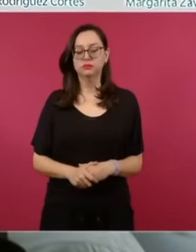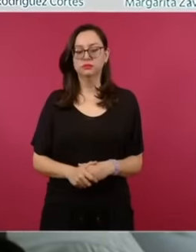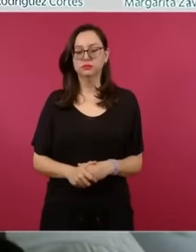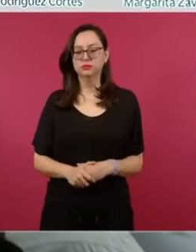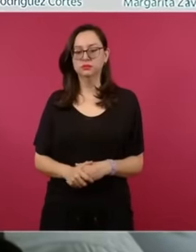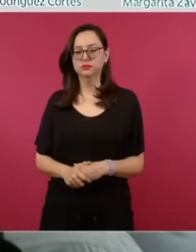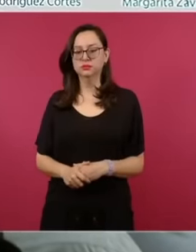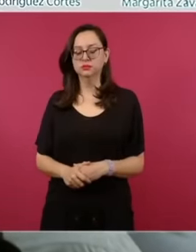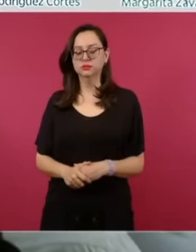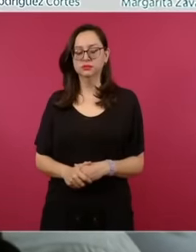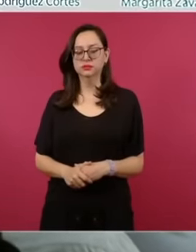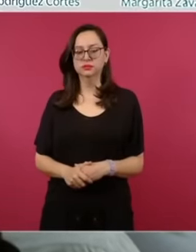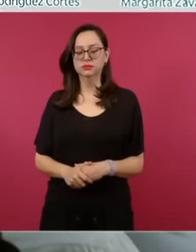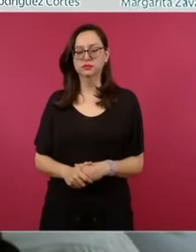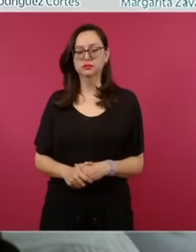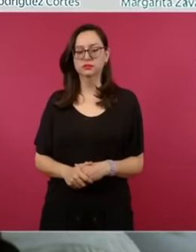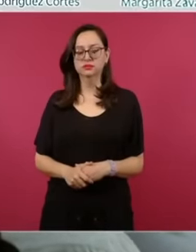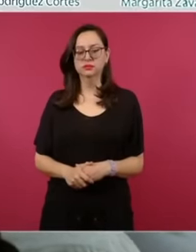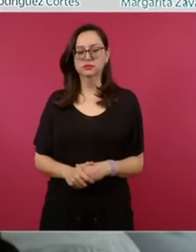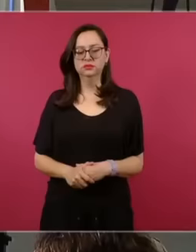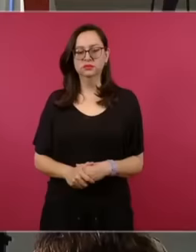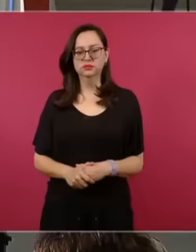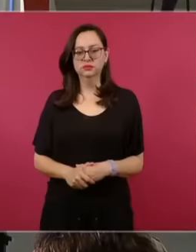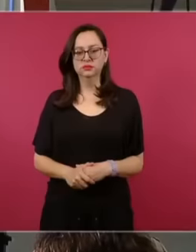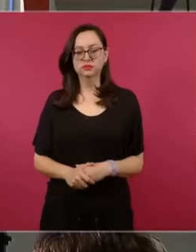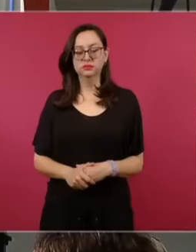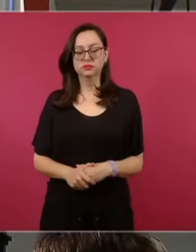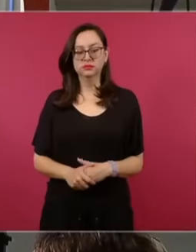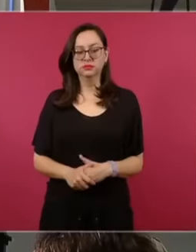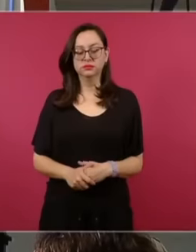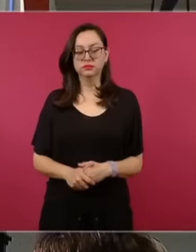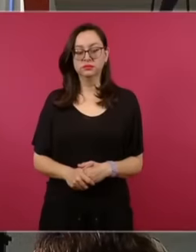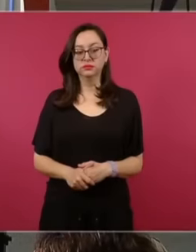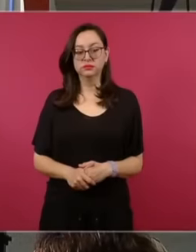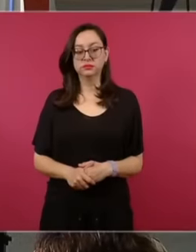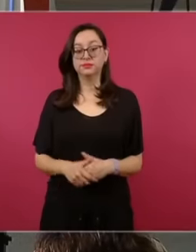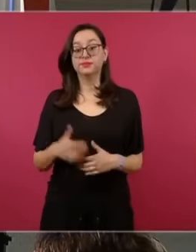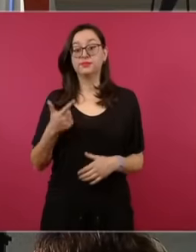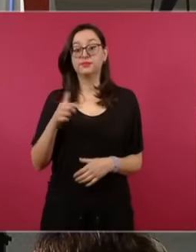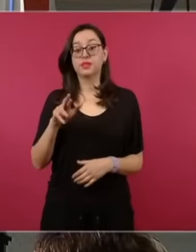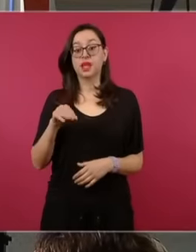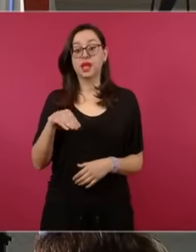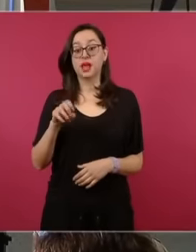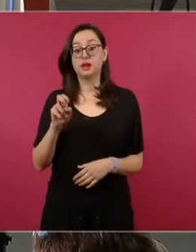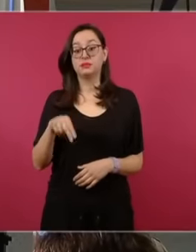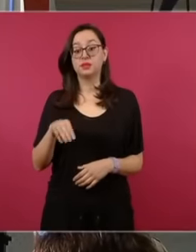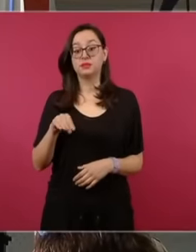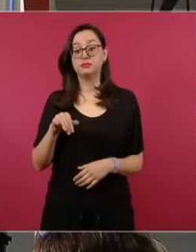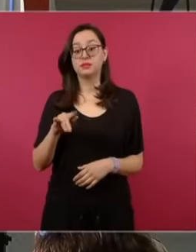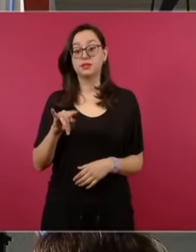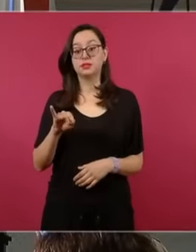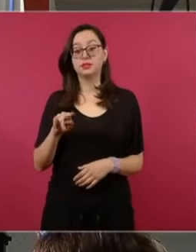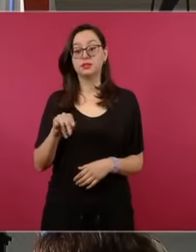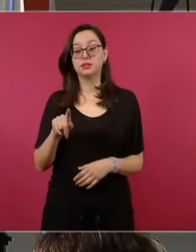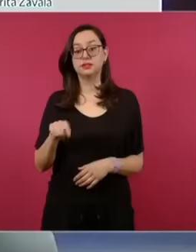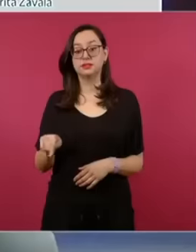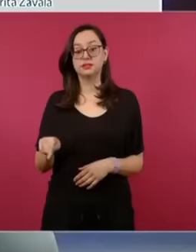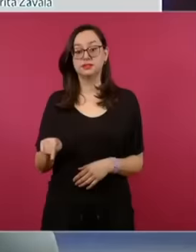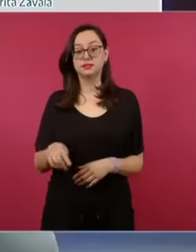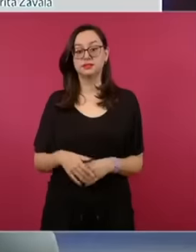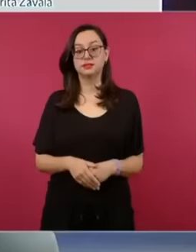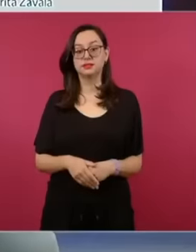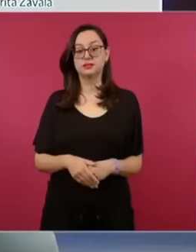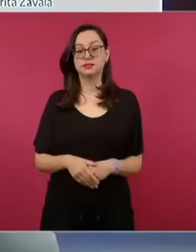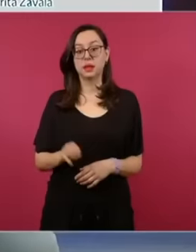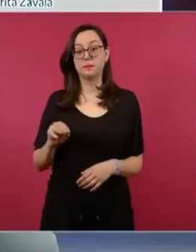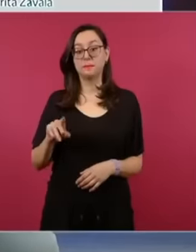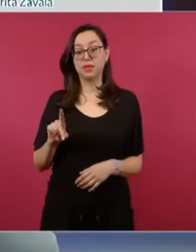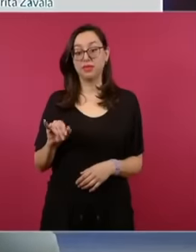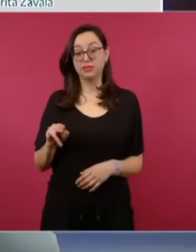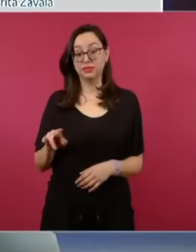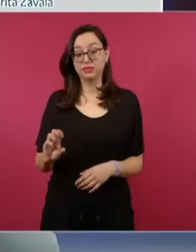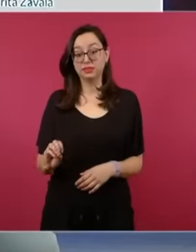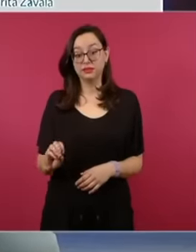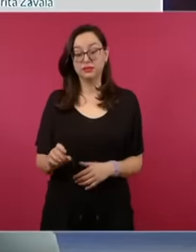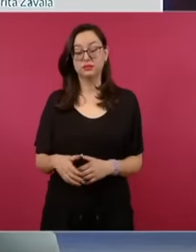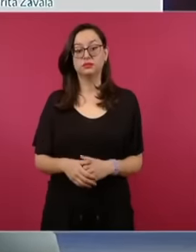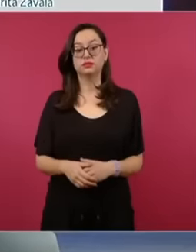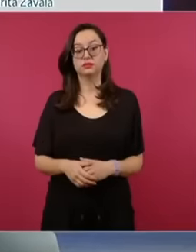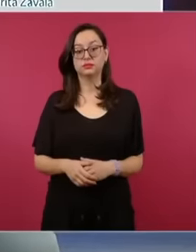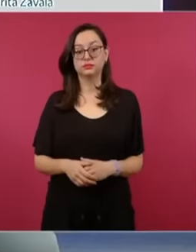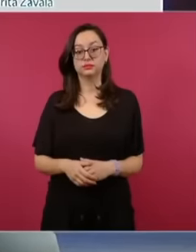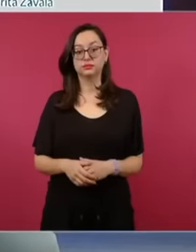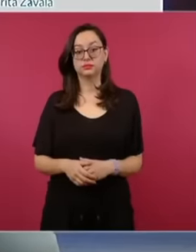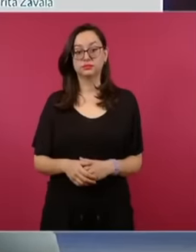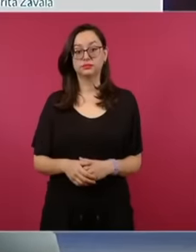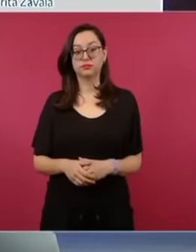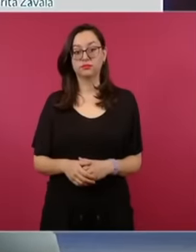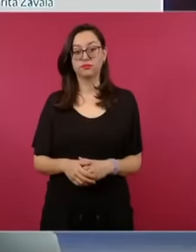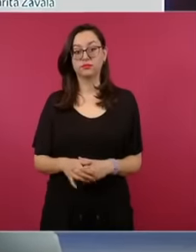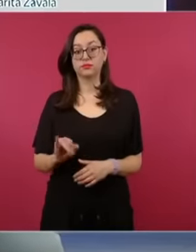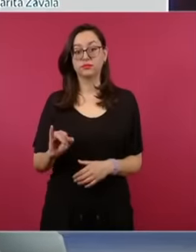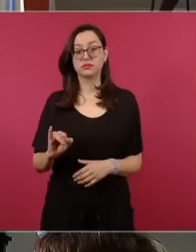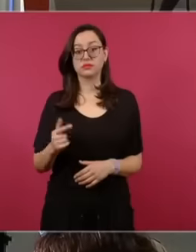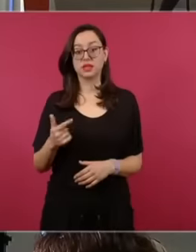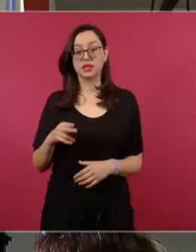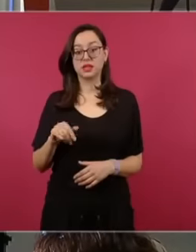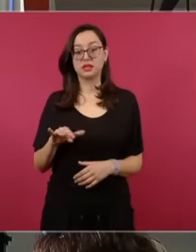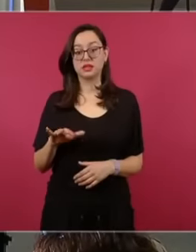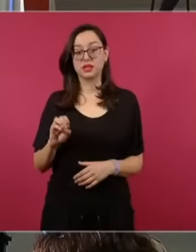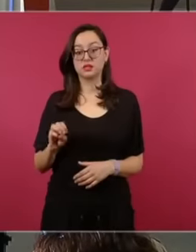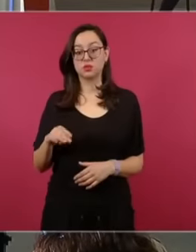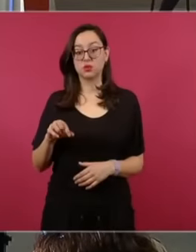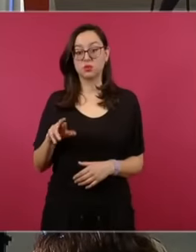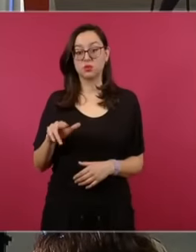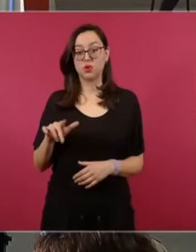, look, Germán Martínez Mauricio Merino, Ignacio Morales, lettuce, the attorney general of Salinas, who said